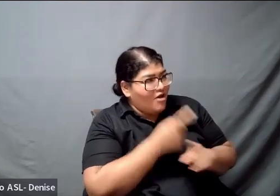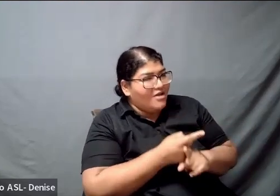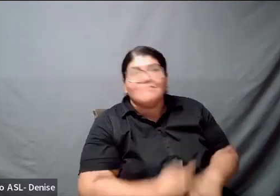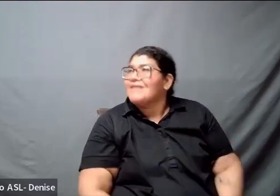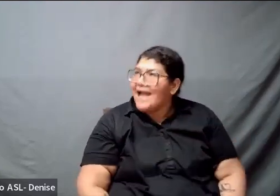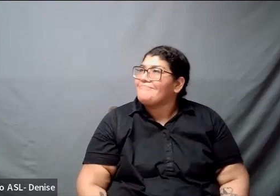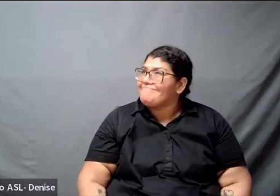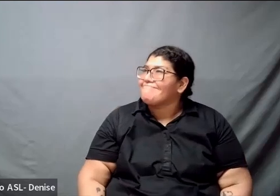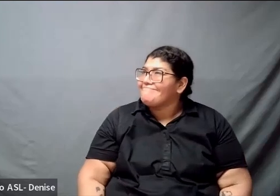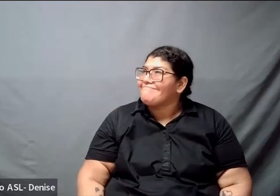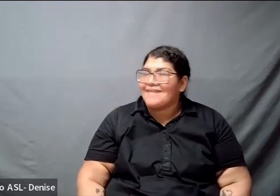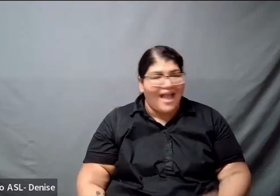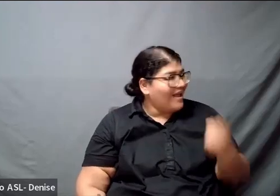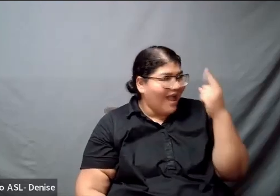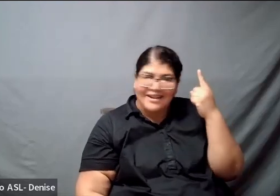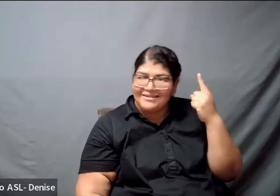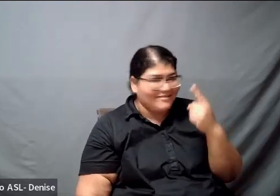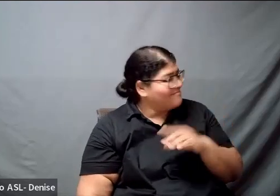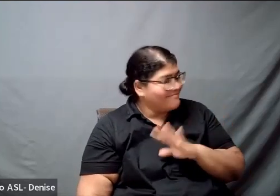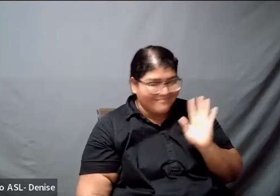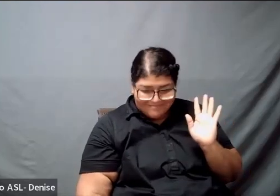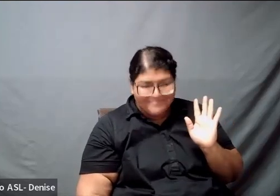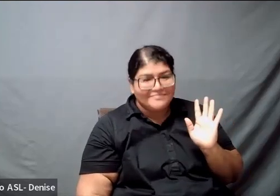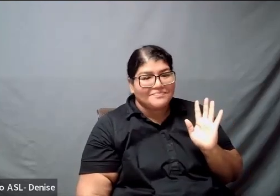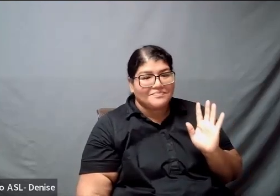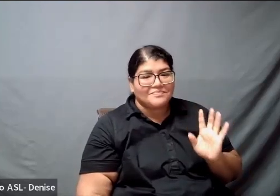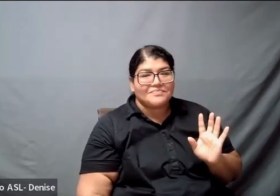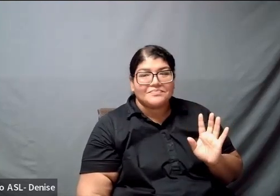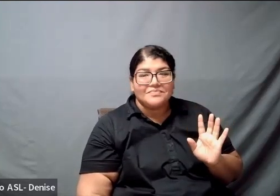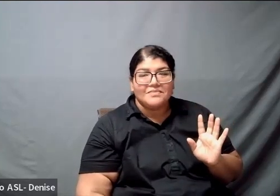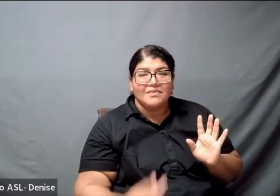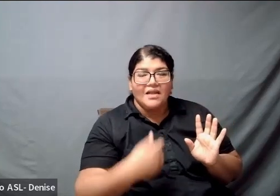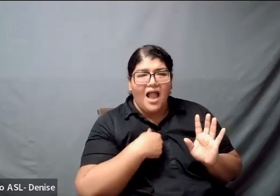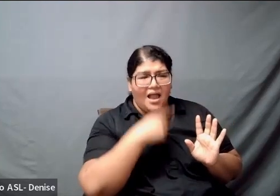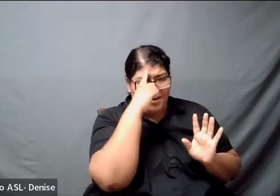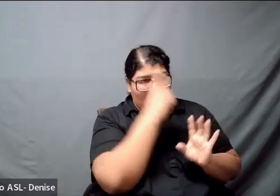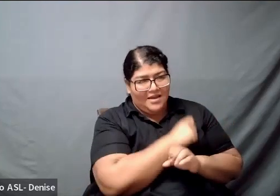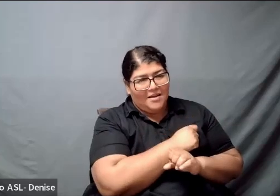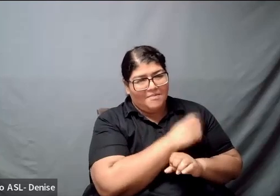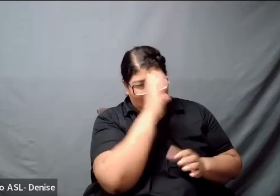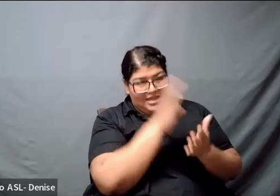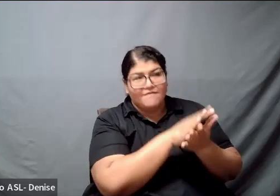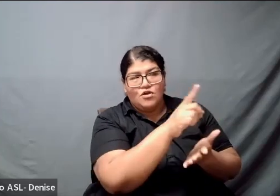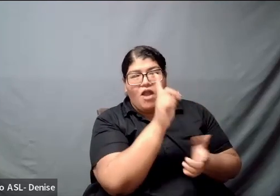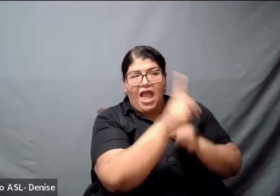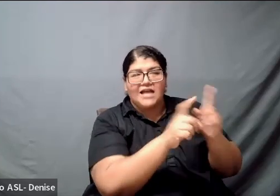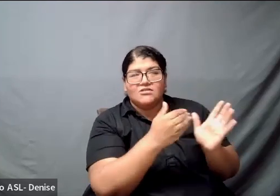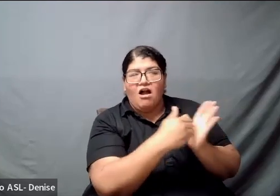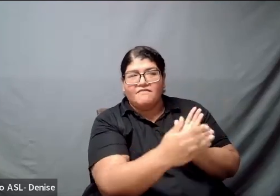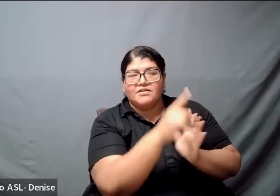I got it. Well, I imagine you get asked this a lot. I know many writers,